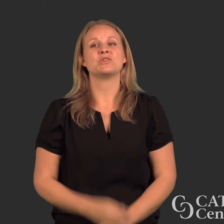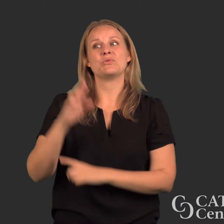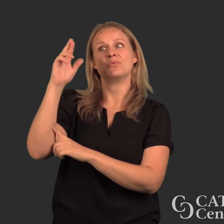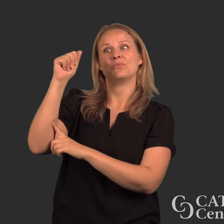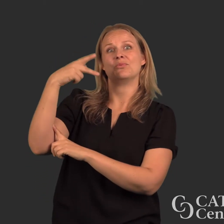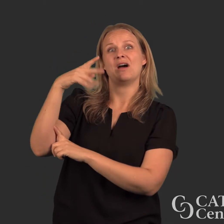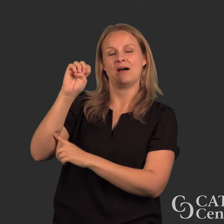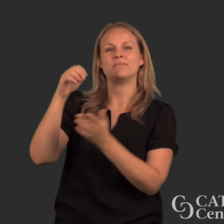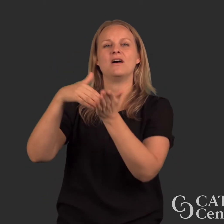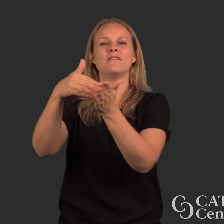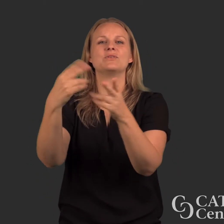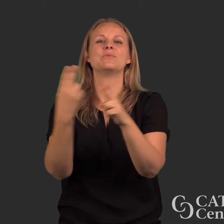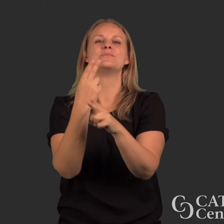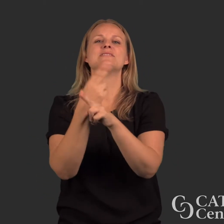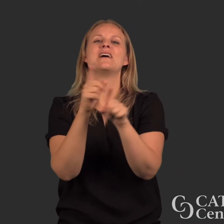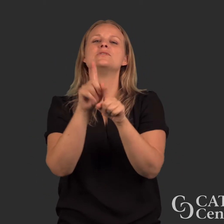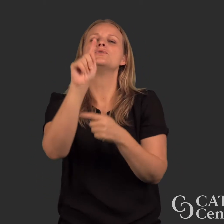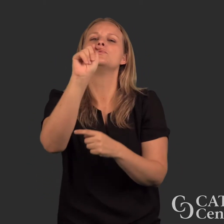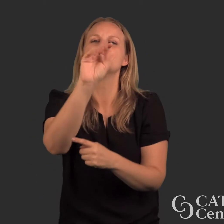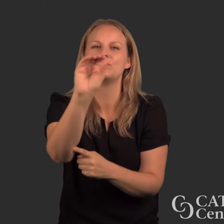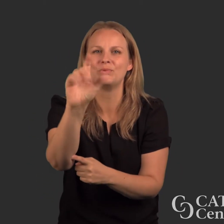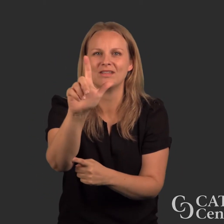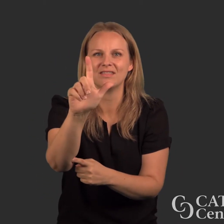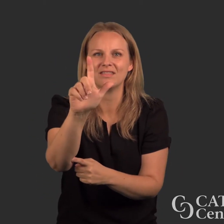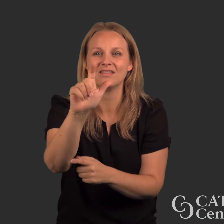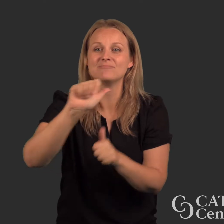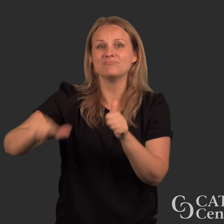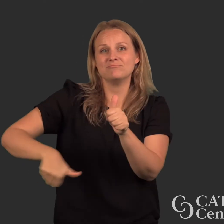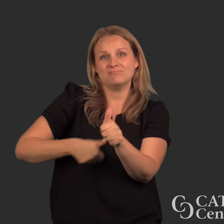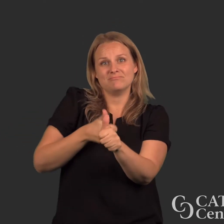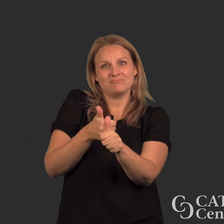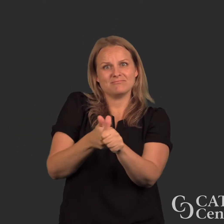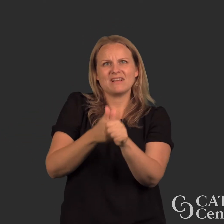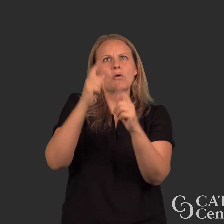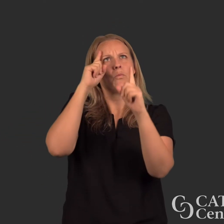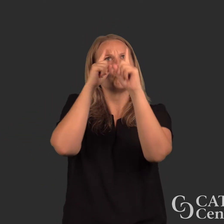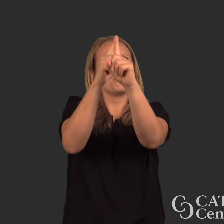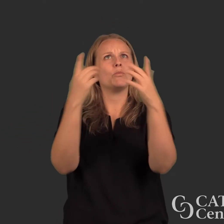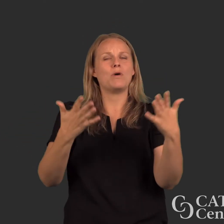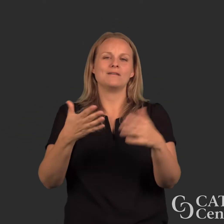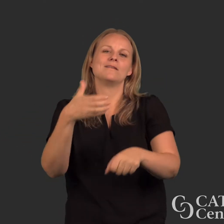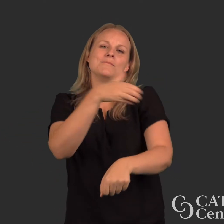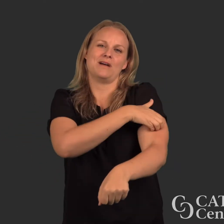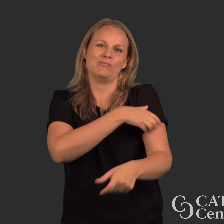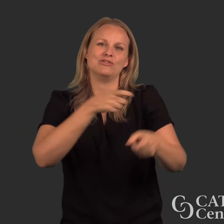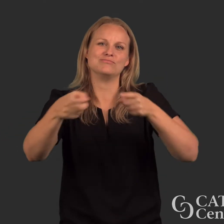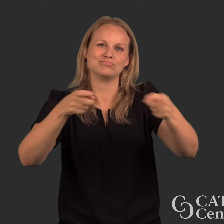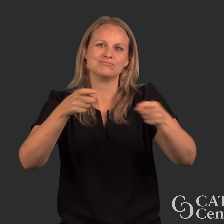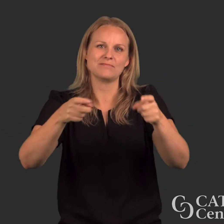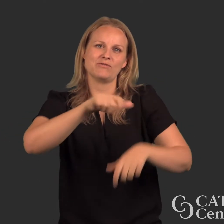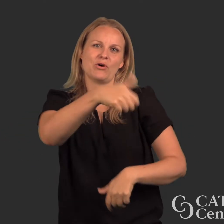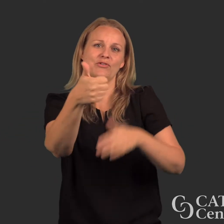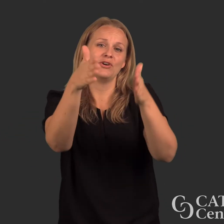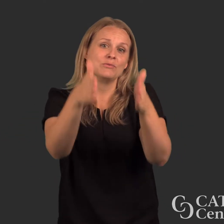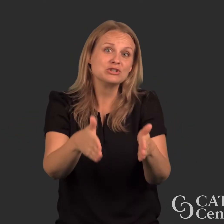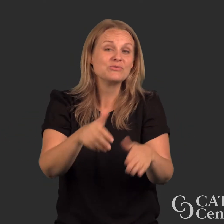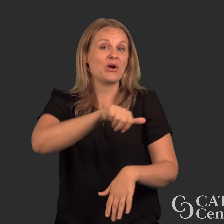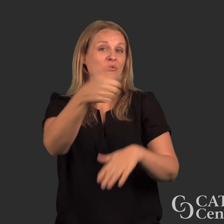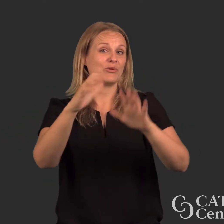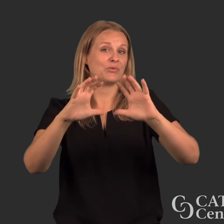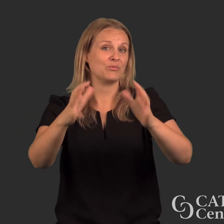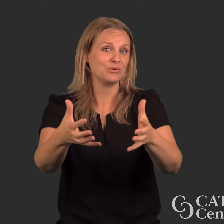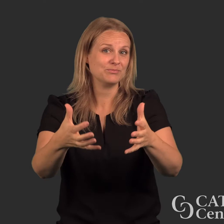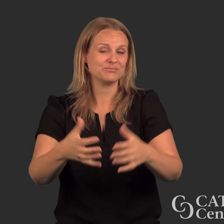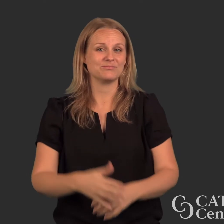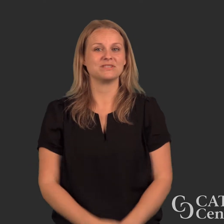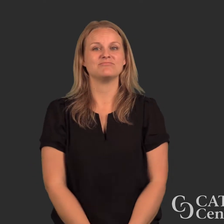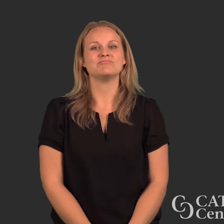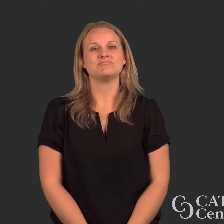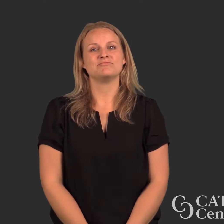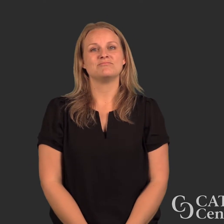Rape is used in relationships as a tool to demonstrate who holds the power within in the relationship.